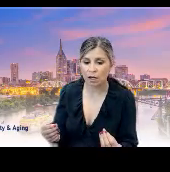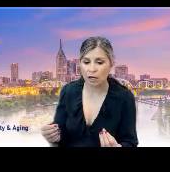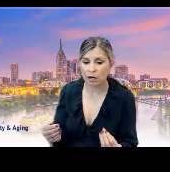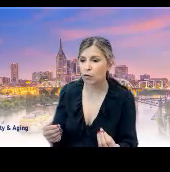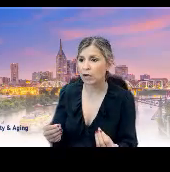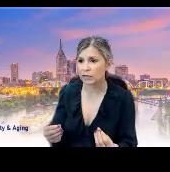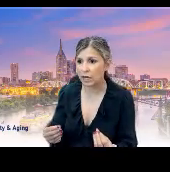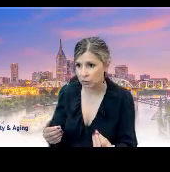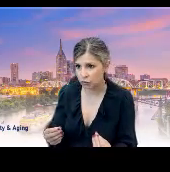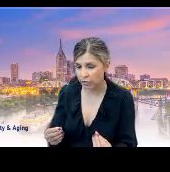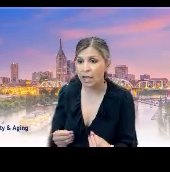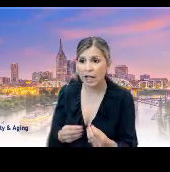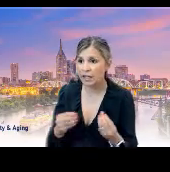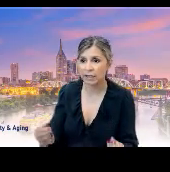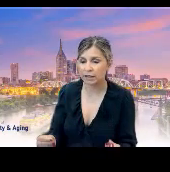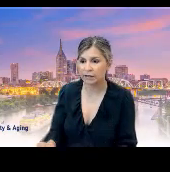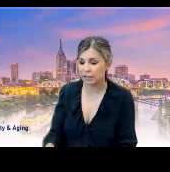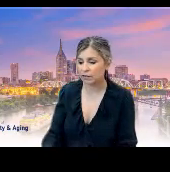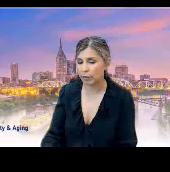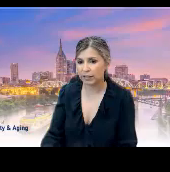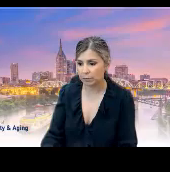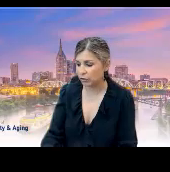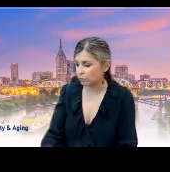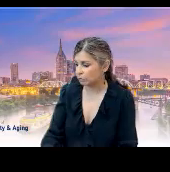across the country and Tennessee is no exception.